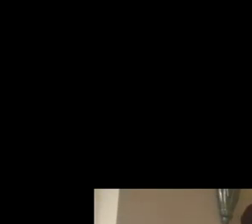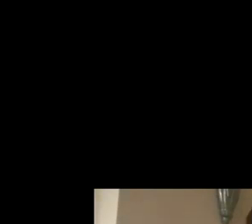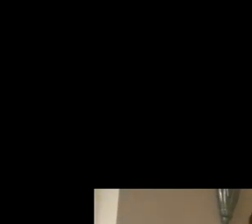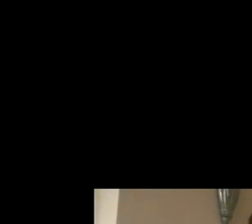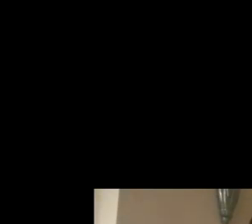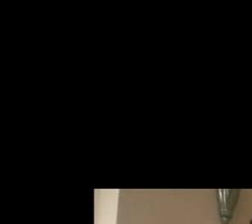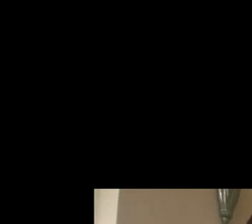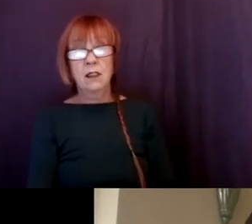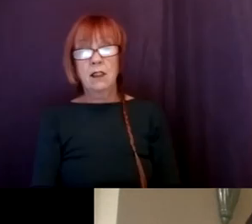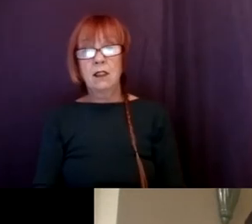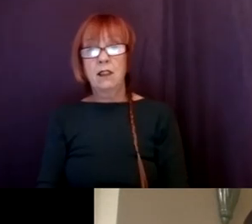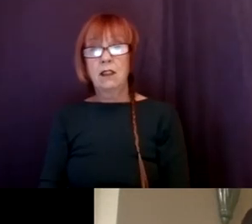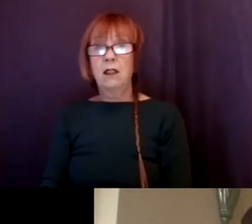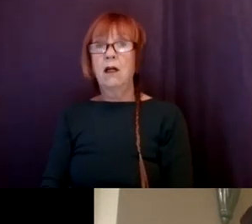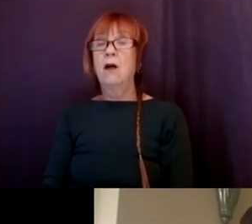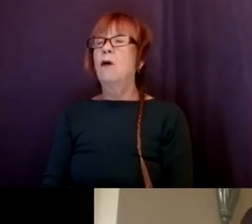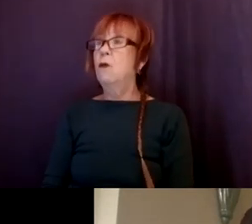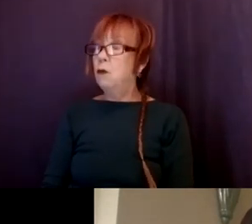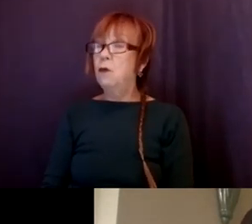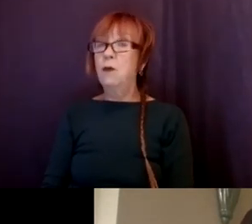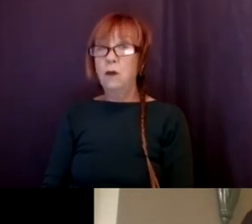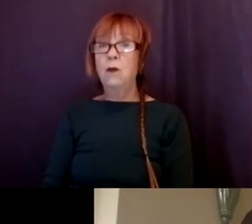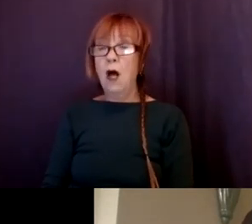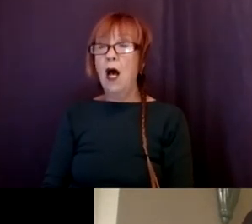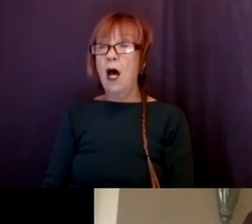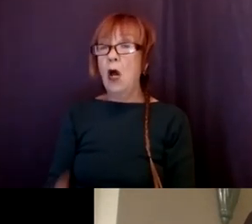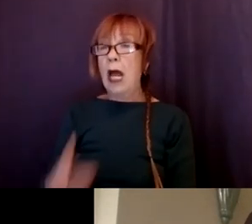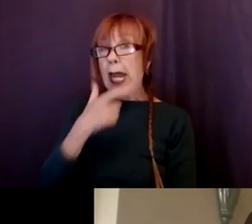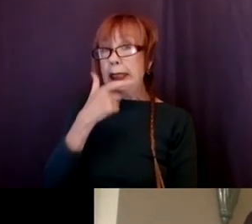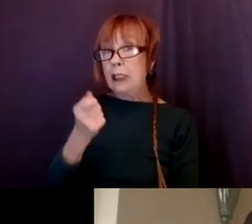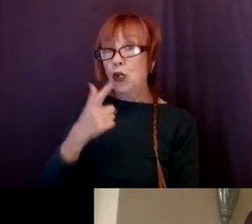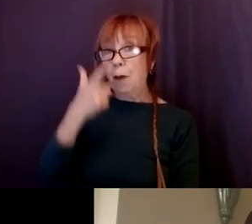DAVID -Yeah, it's interesting because I never met my,